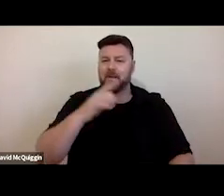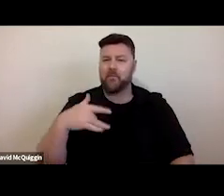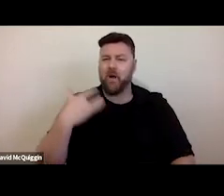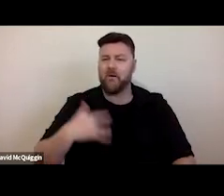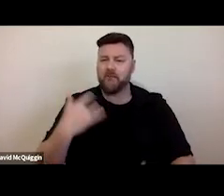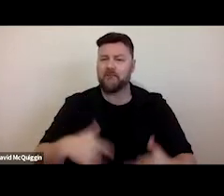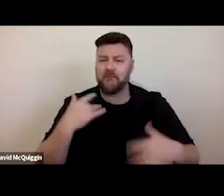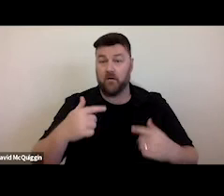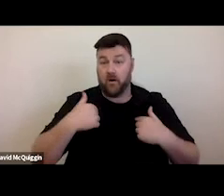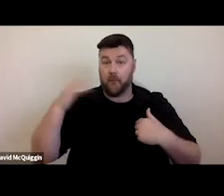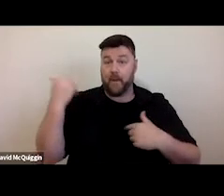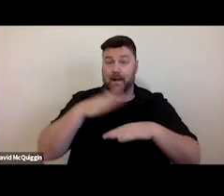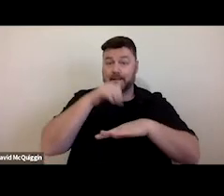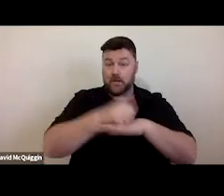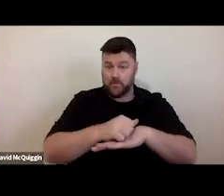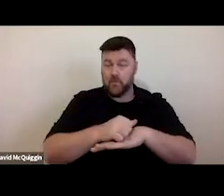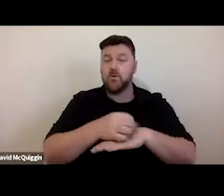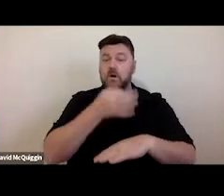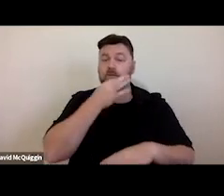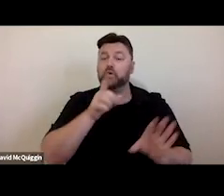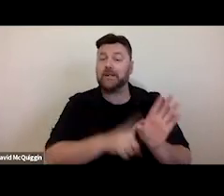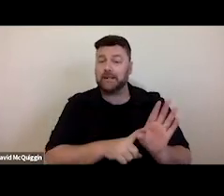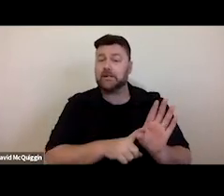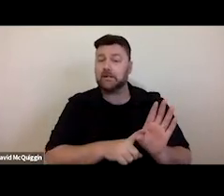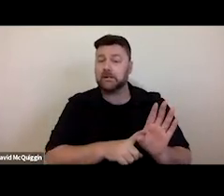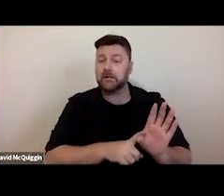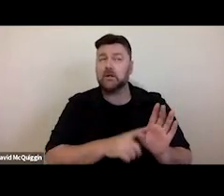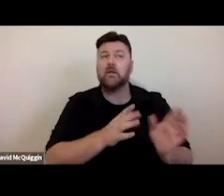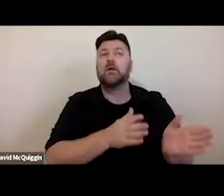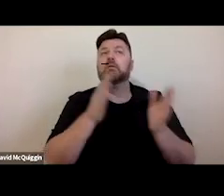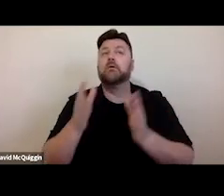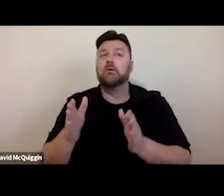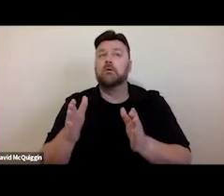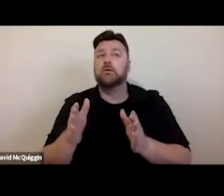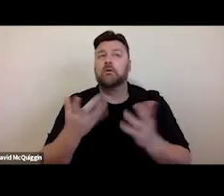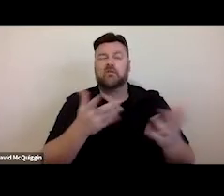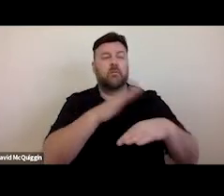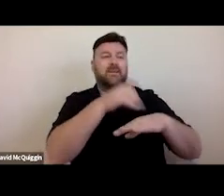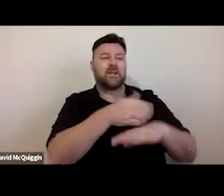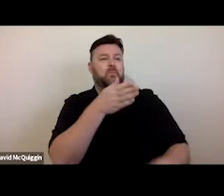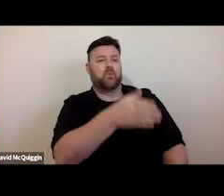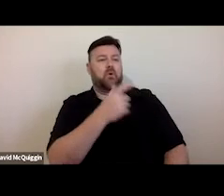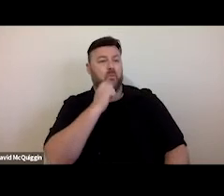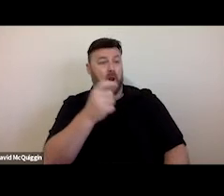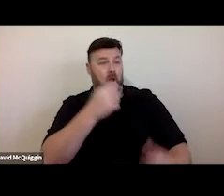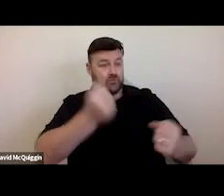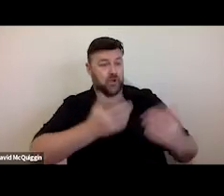So I lived in Singapore for a number of years and you wouldn't build a retiree psychographic the same way.